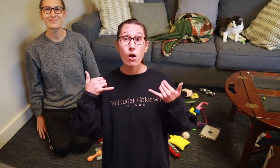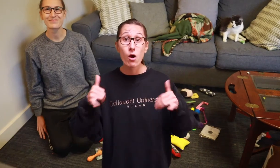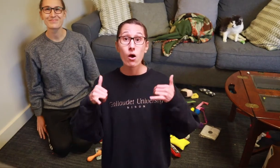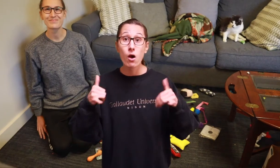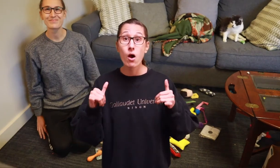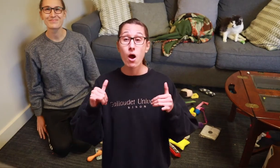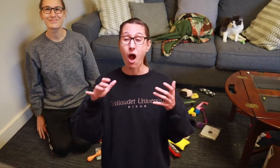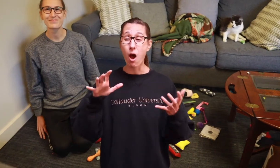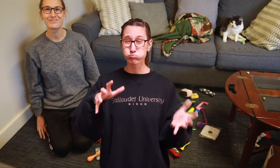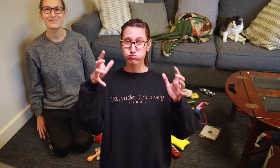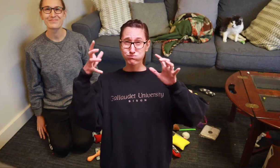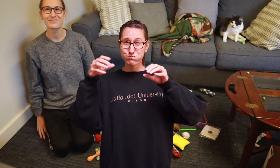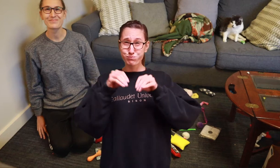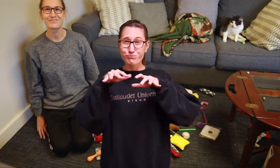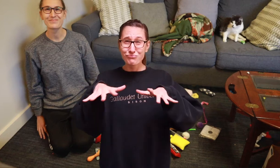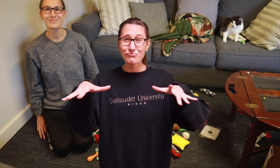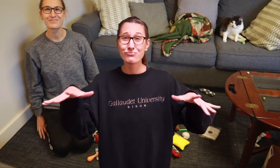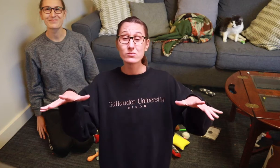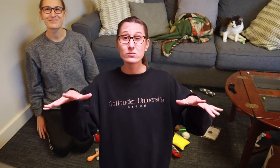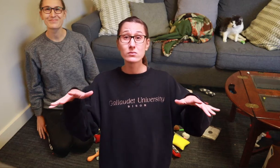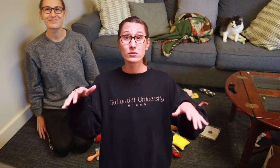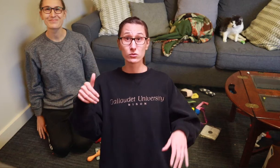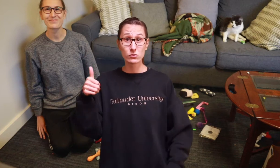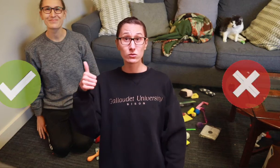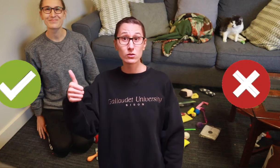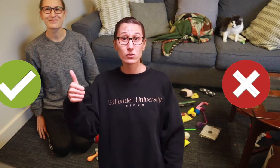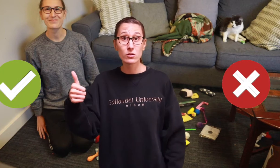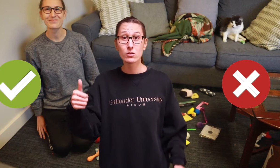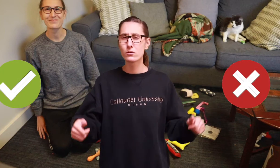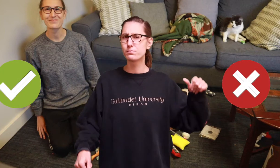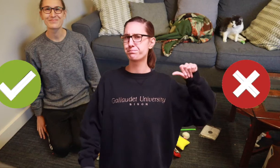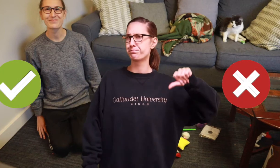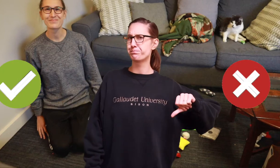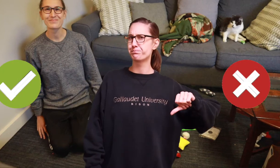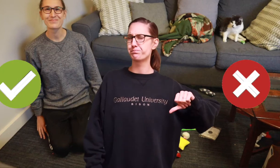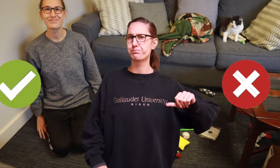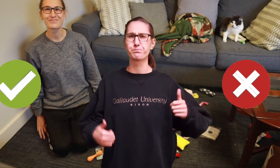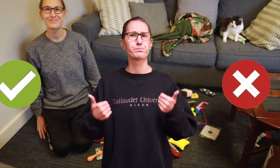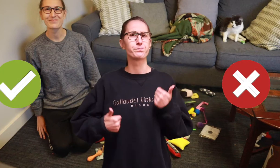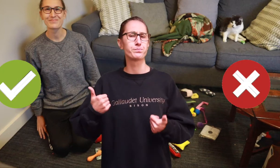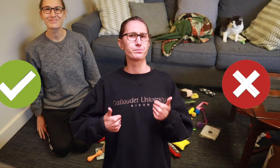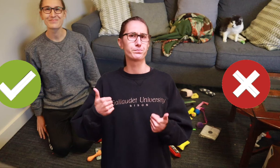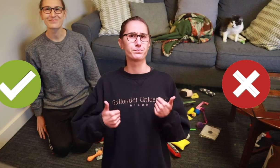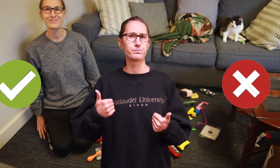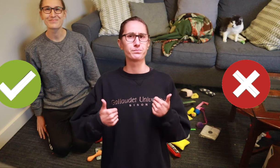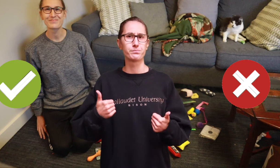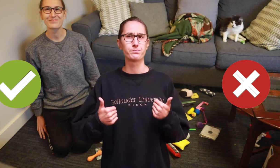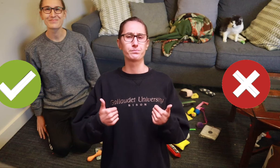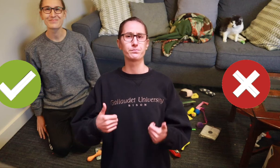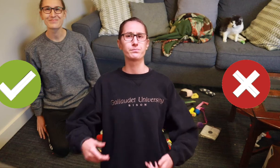Is making a mess with your toys good or bad?